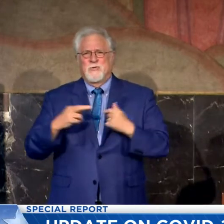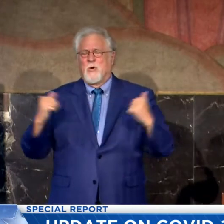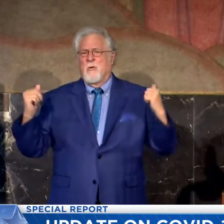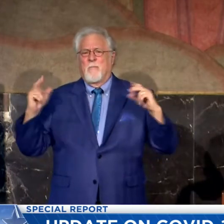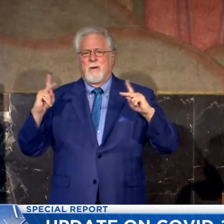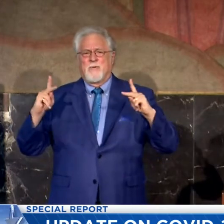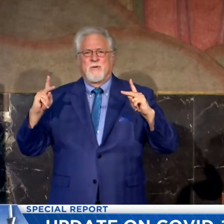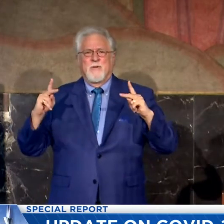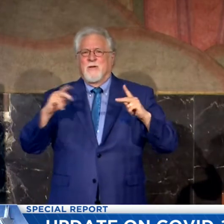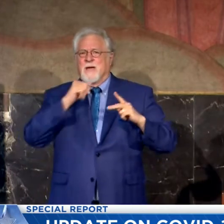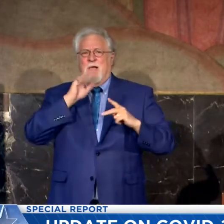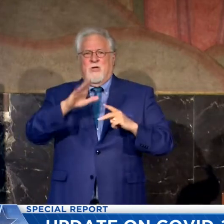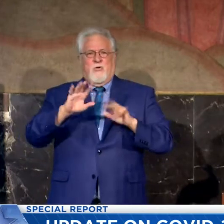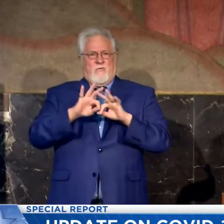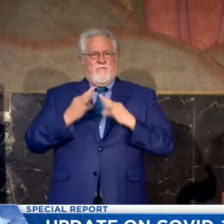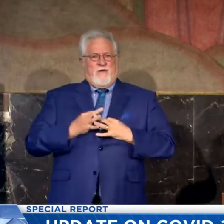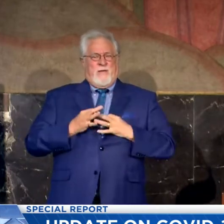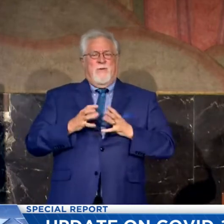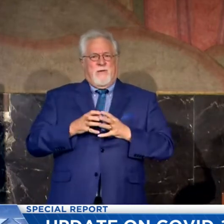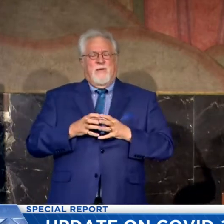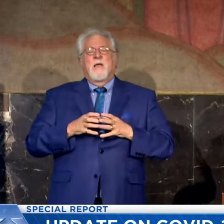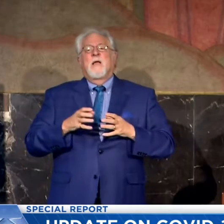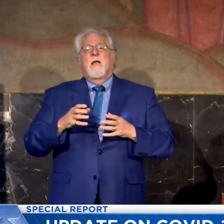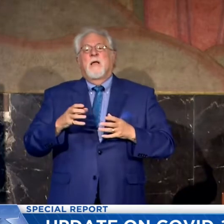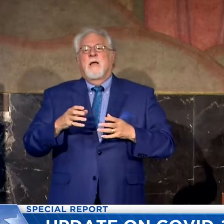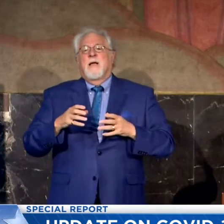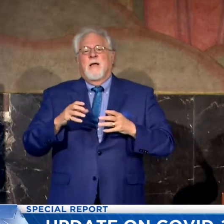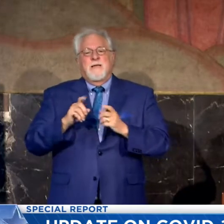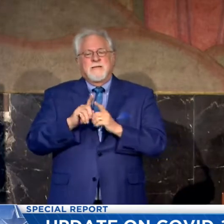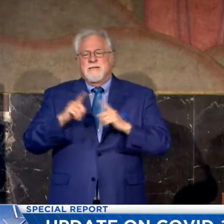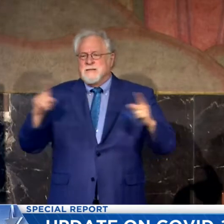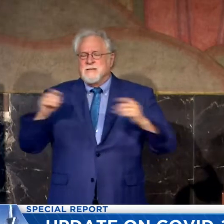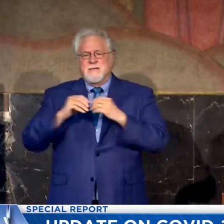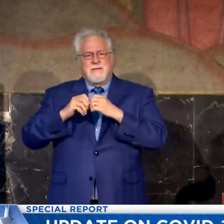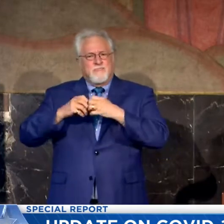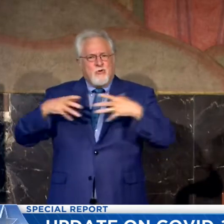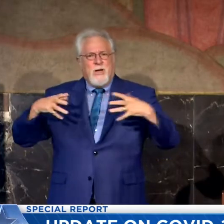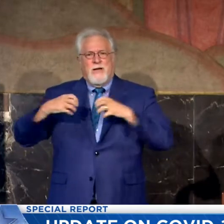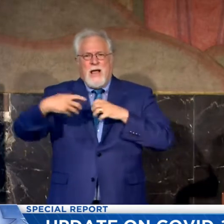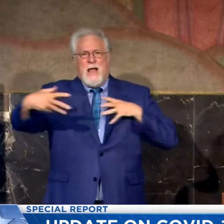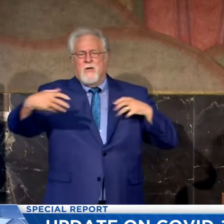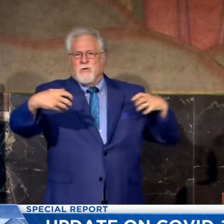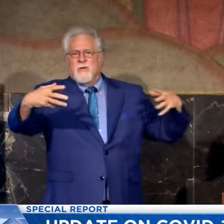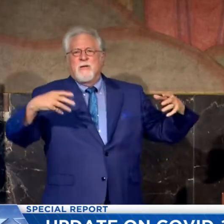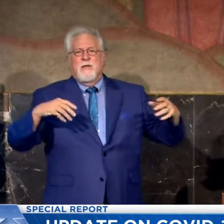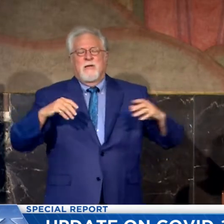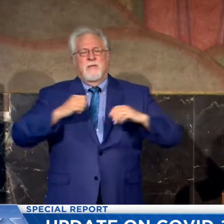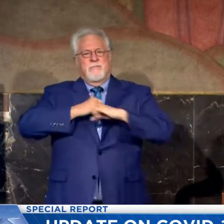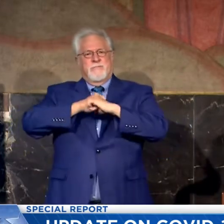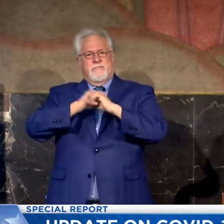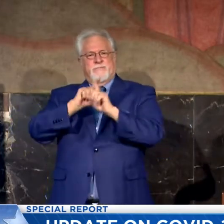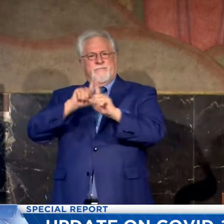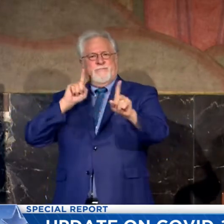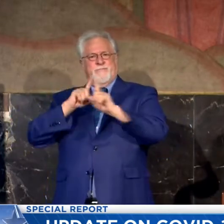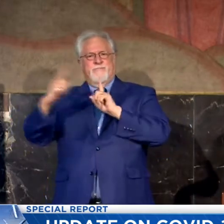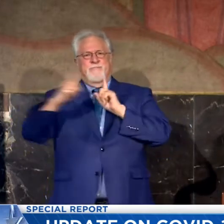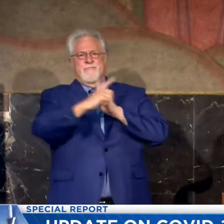WEEKEND AND EVEN THEREAFTER, OBVIOUSLY, DO NOT CONGREGATE IN BIG GROUPS OR SPEND A LOT OF TIME WITH PEOPLE THAT ARE NOT IN YOUR DIRECT HOUSEHOLD UNLESS